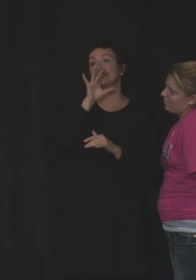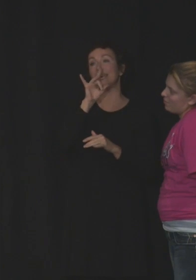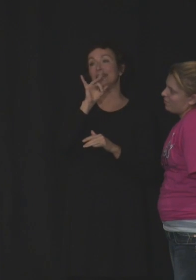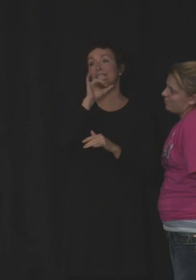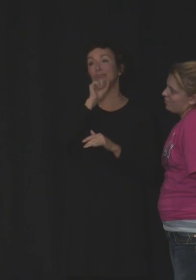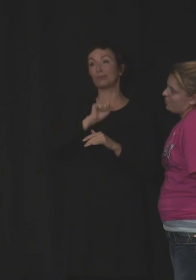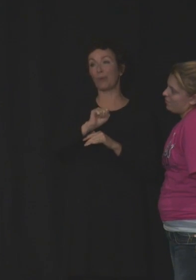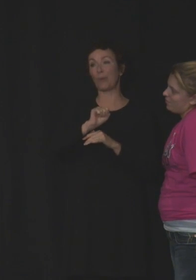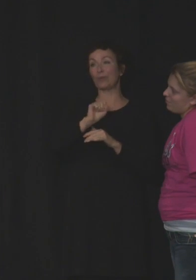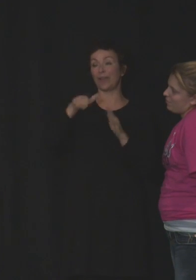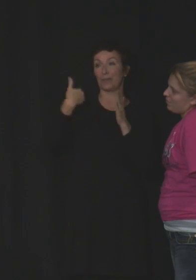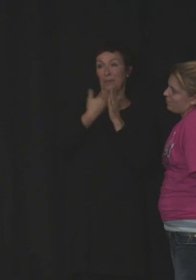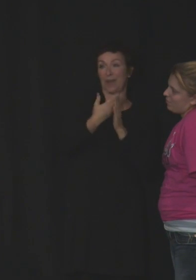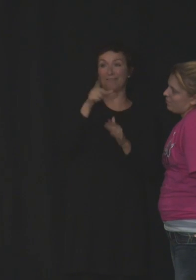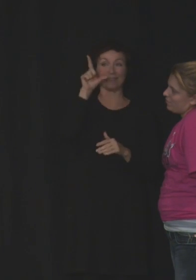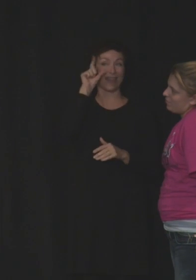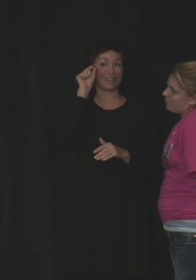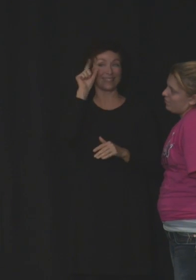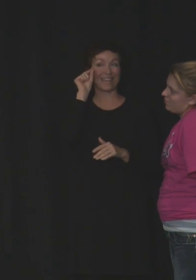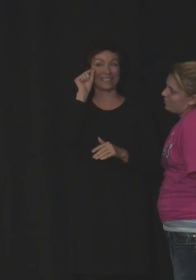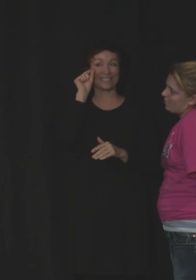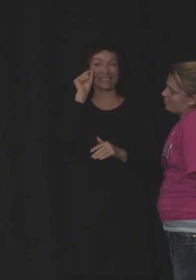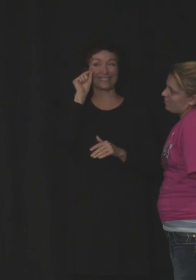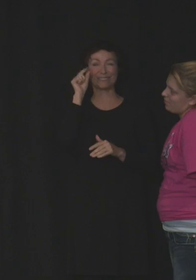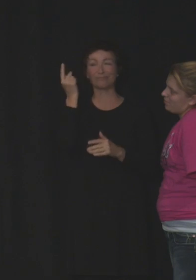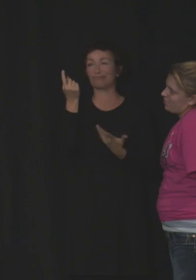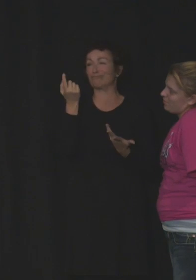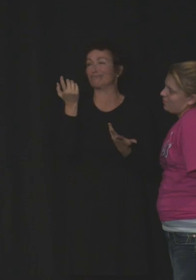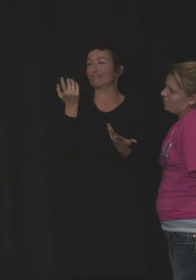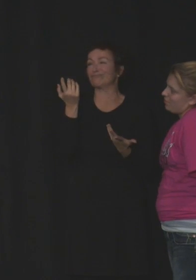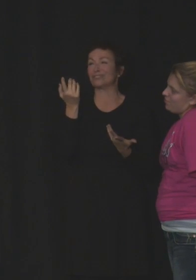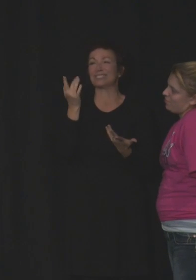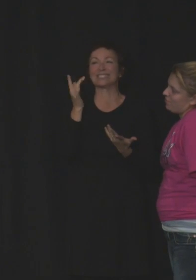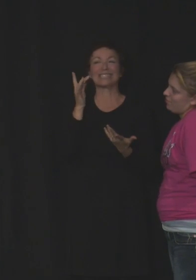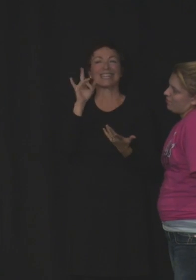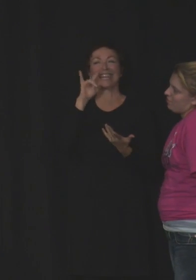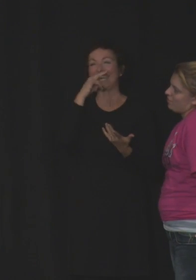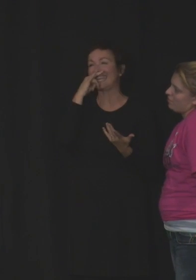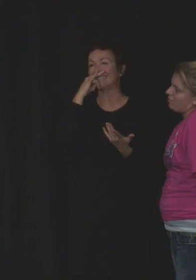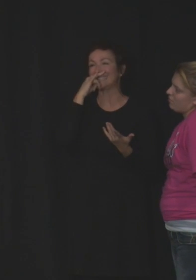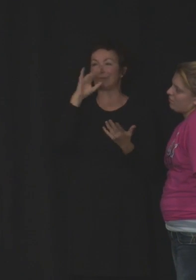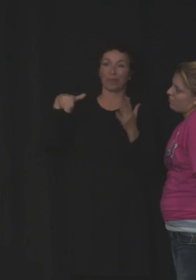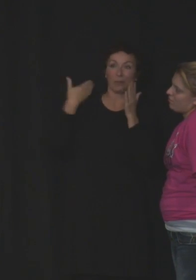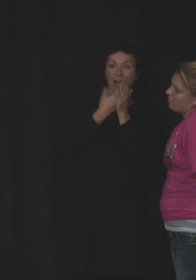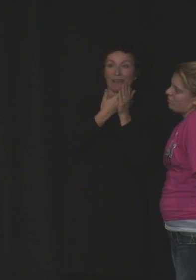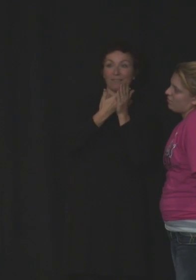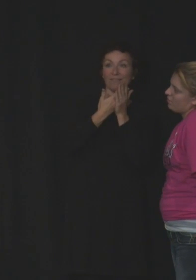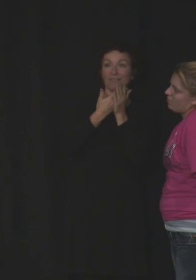and kids who would come to Gallaudet. When they graduated from Gallaudet they were